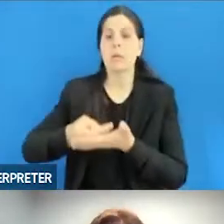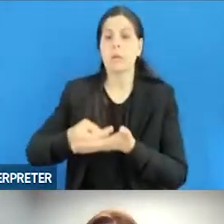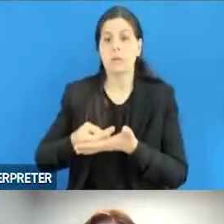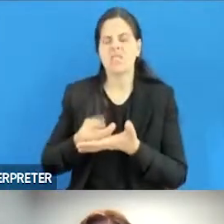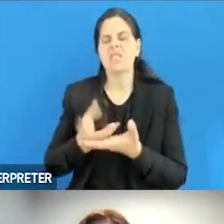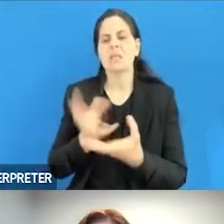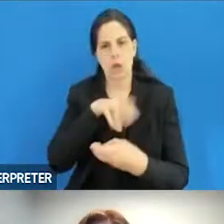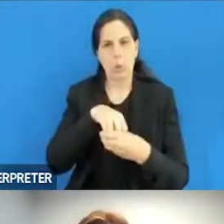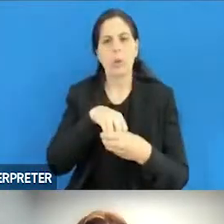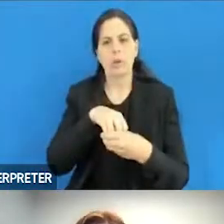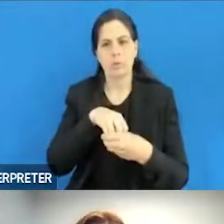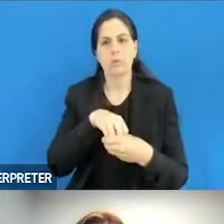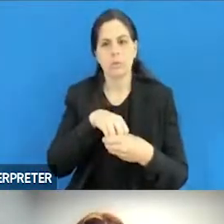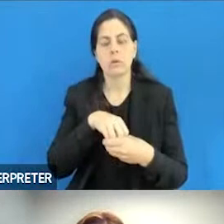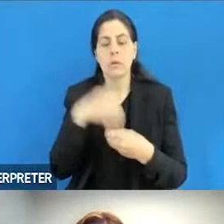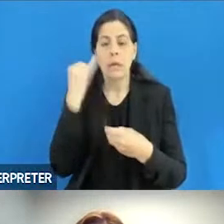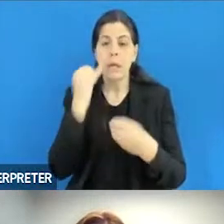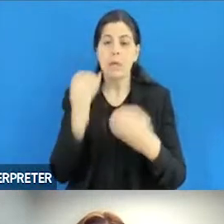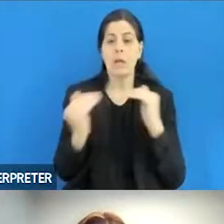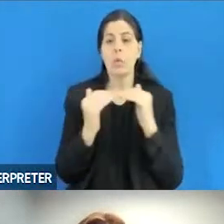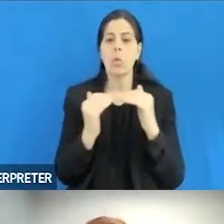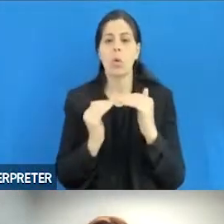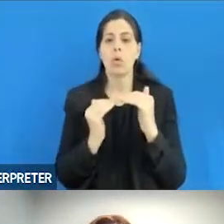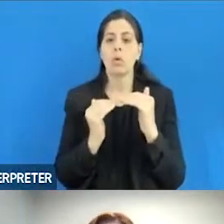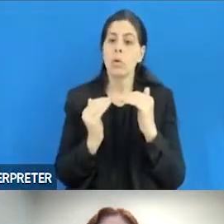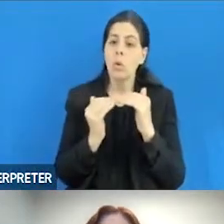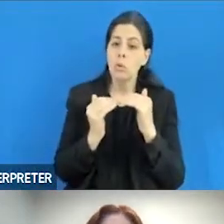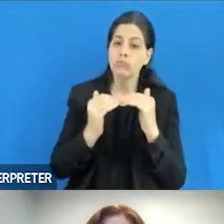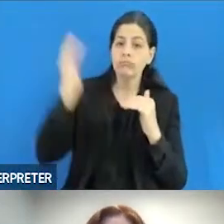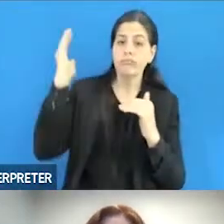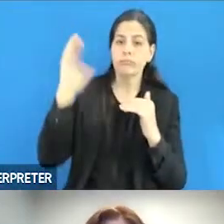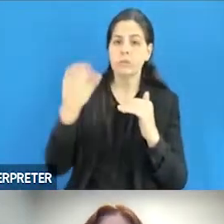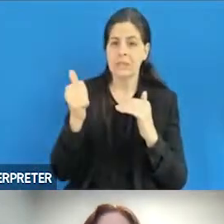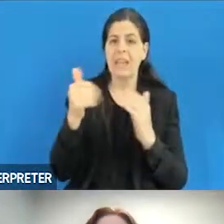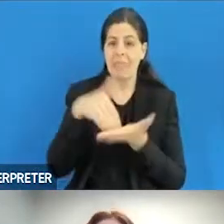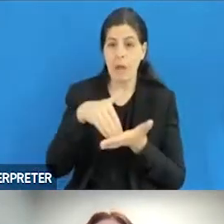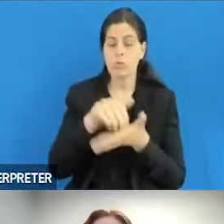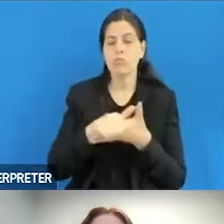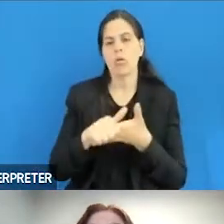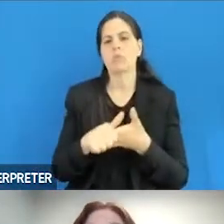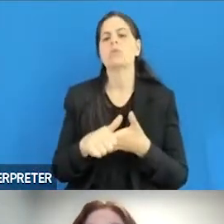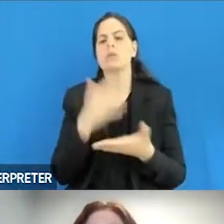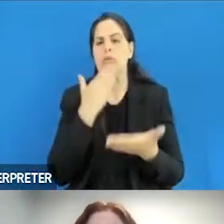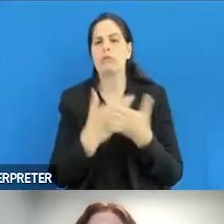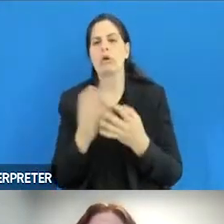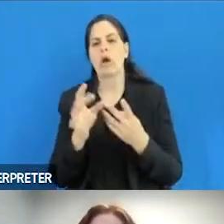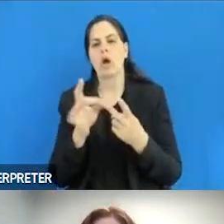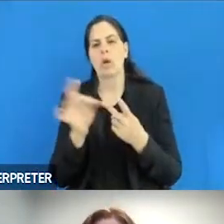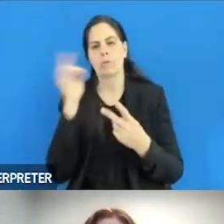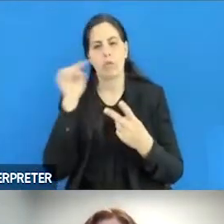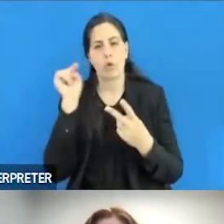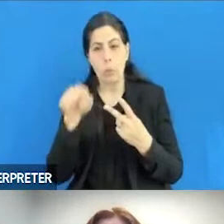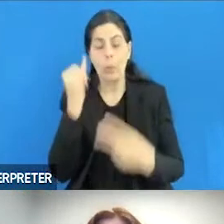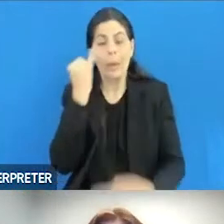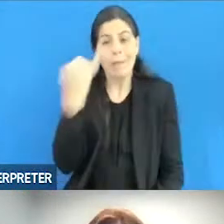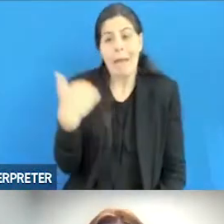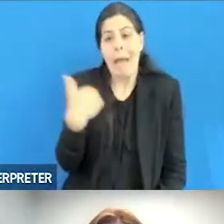Those together, if they equal more than $10,000, this is a good option for you if you have a corporation or an LLC.